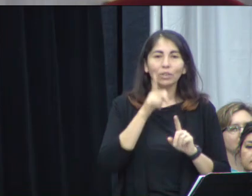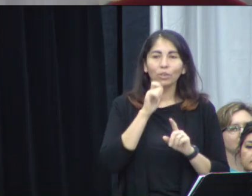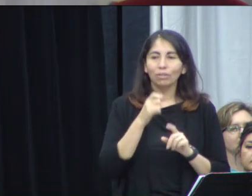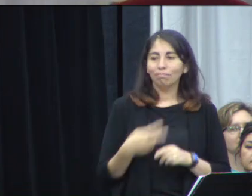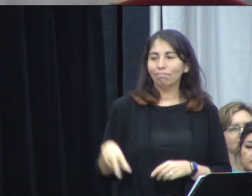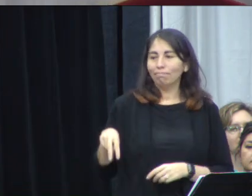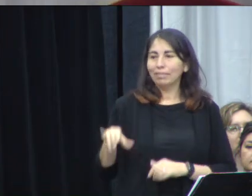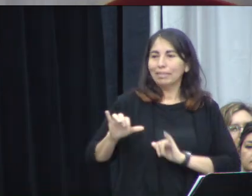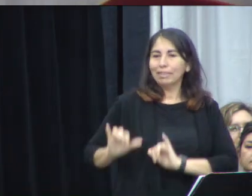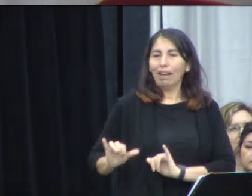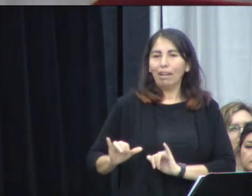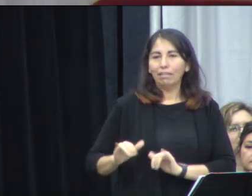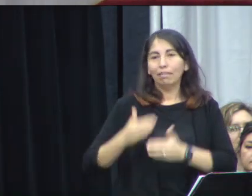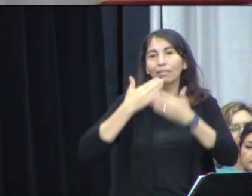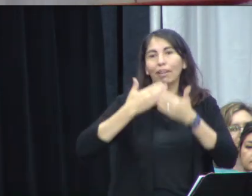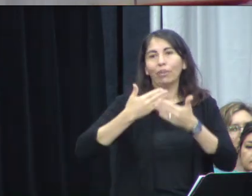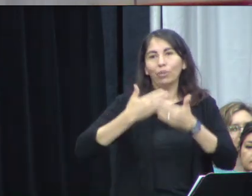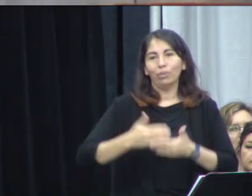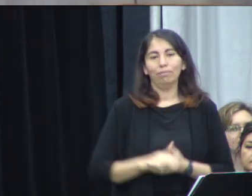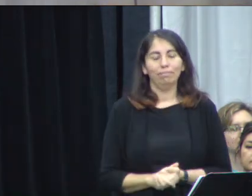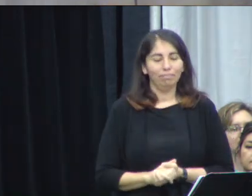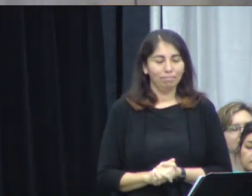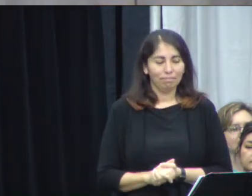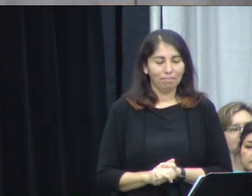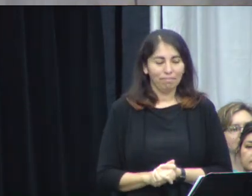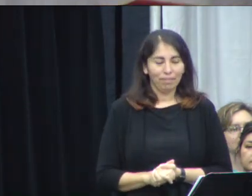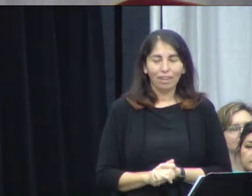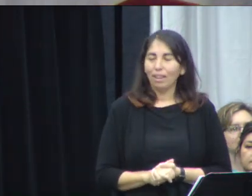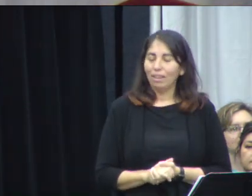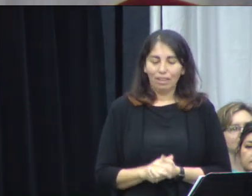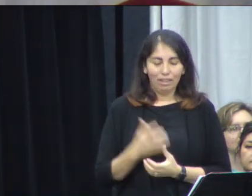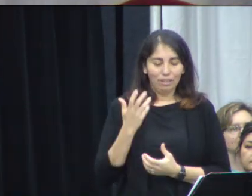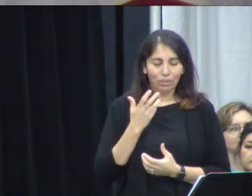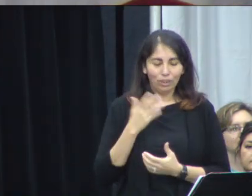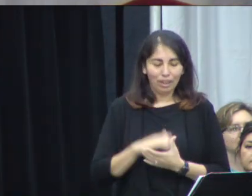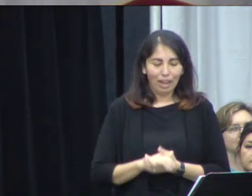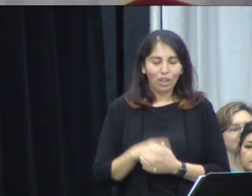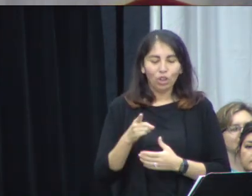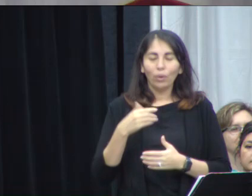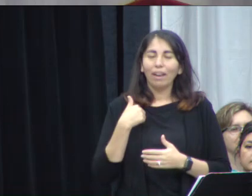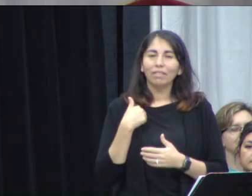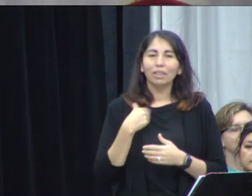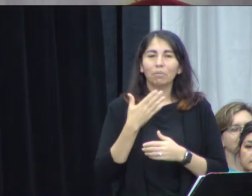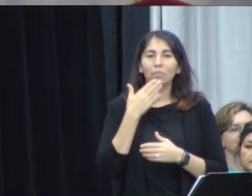I definitely thank you from the depths of my heart. All of you have provided me